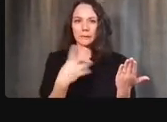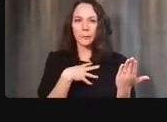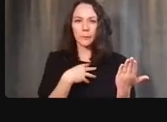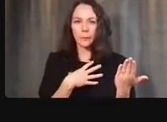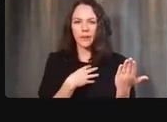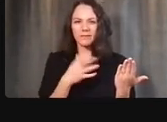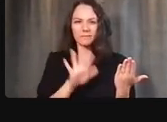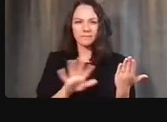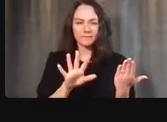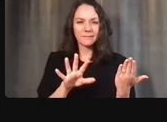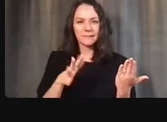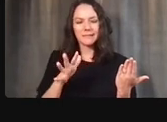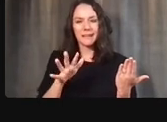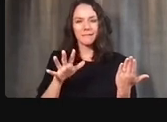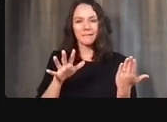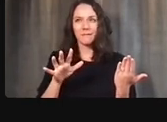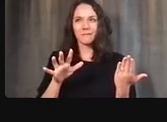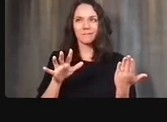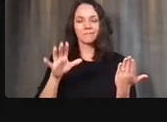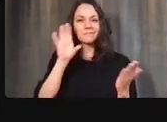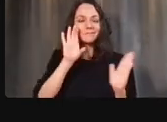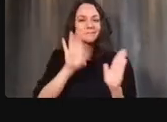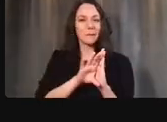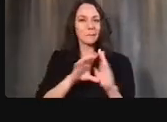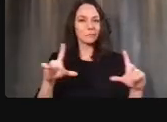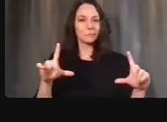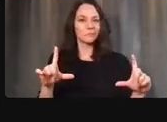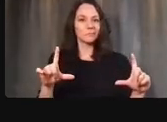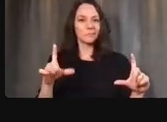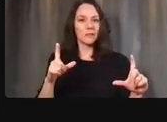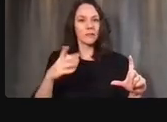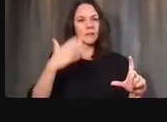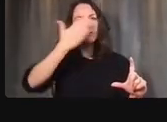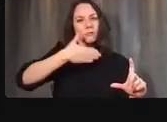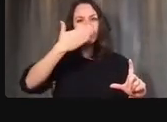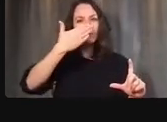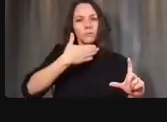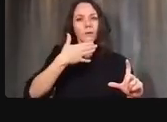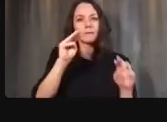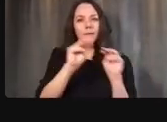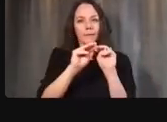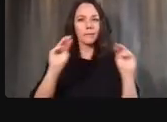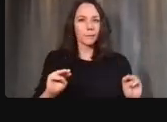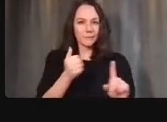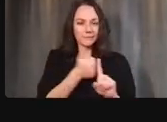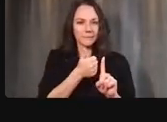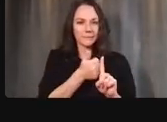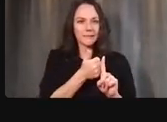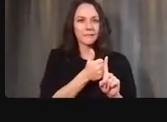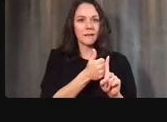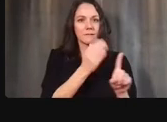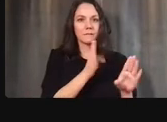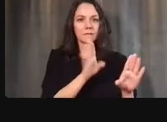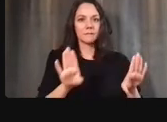of screenshot of the front of the Museum and then a list of the mood tours